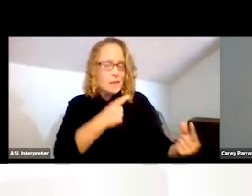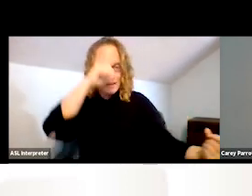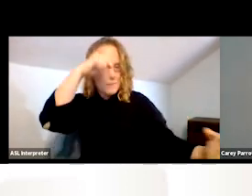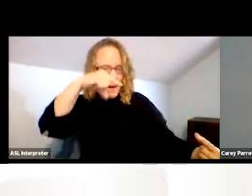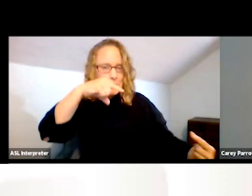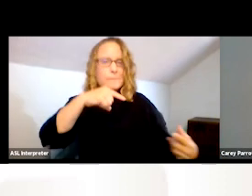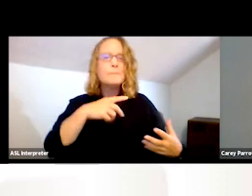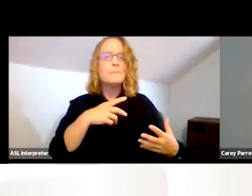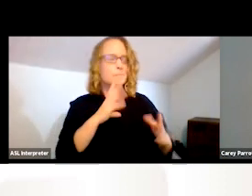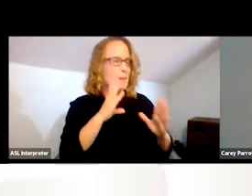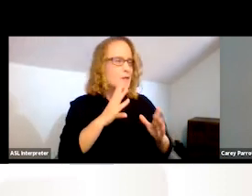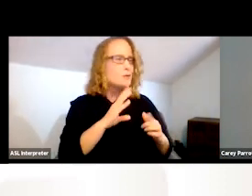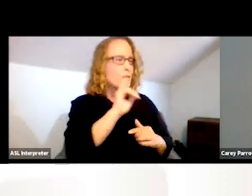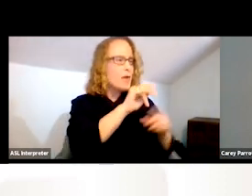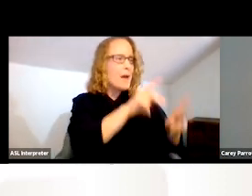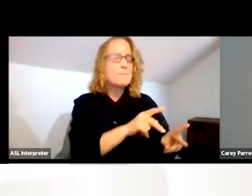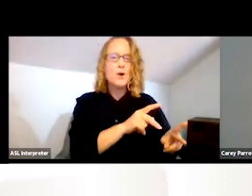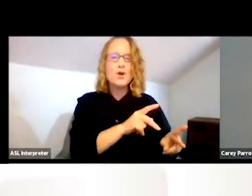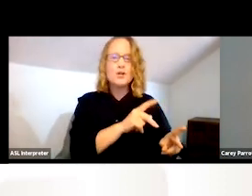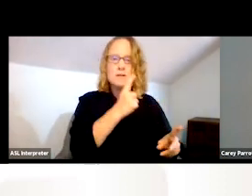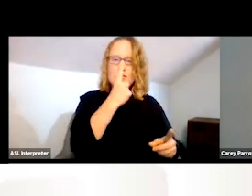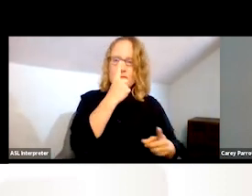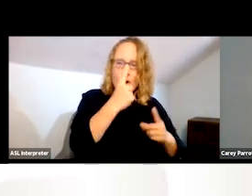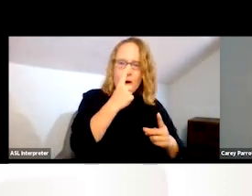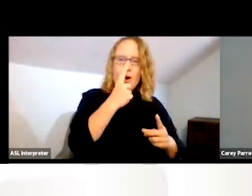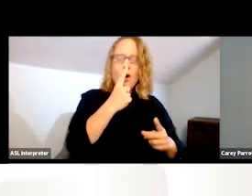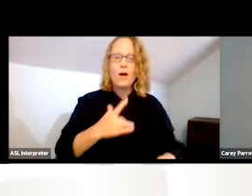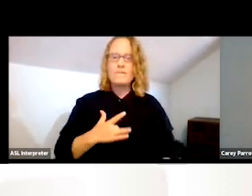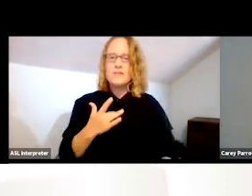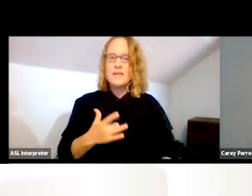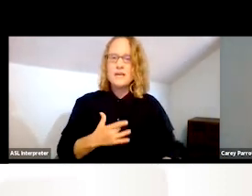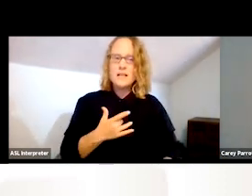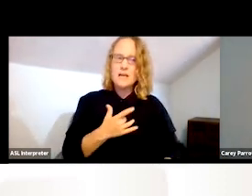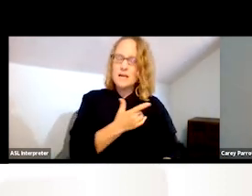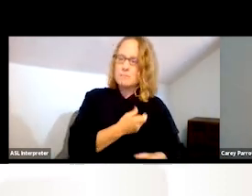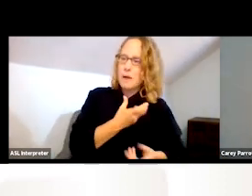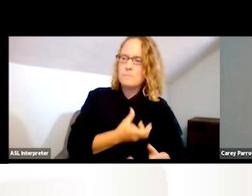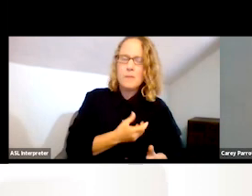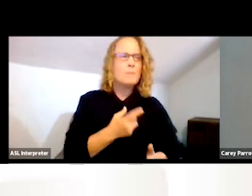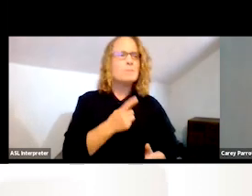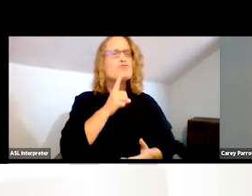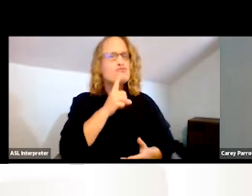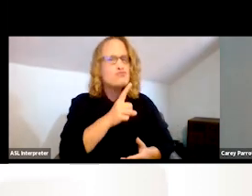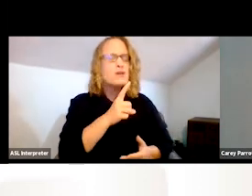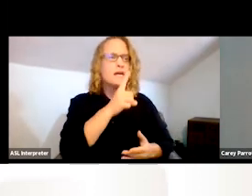that I don't think would otherwise be possible. So, I thank God for that. But on the clinical side, the empathetic,